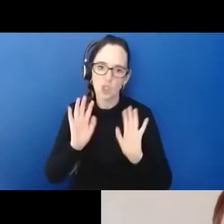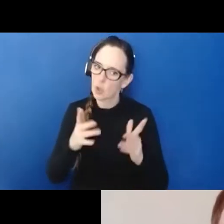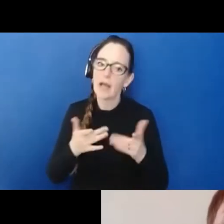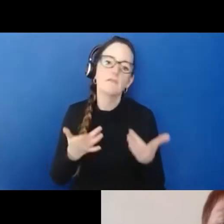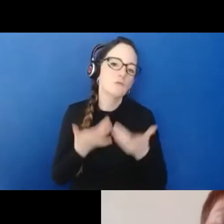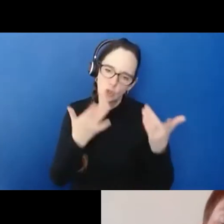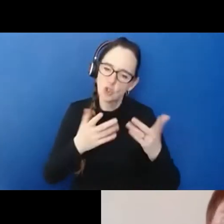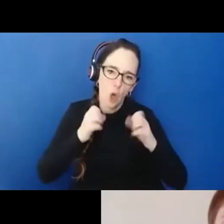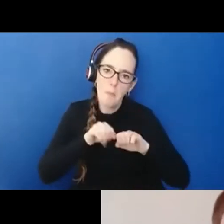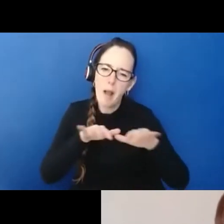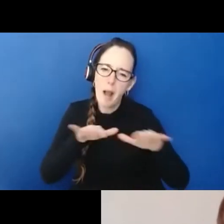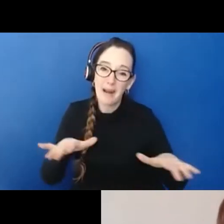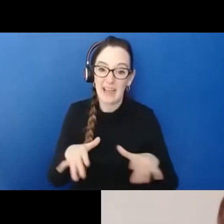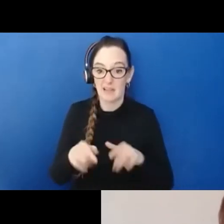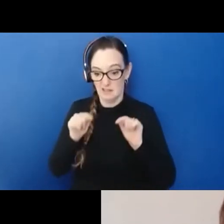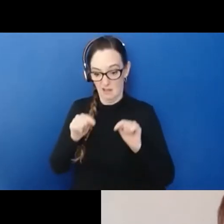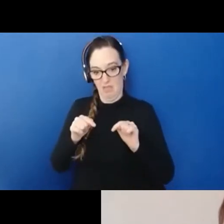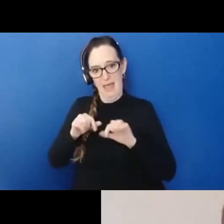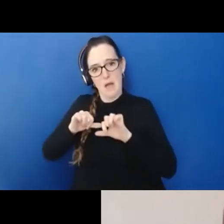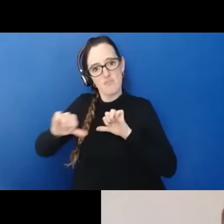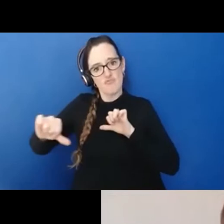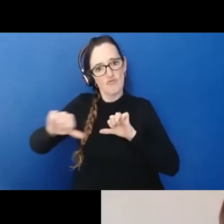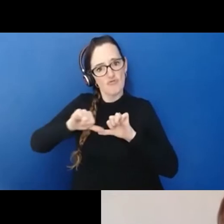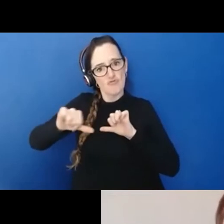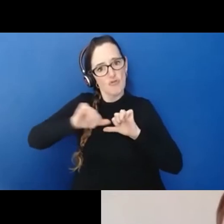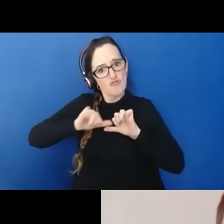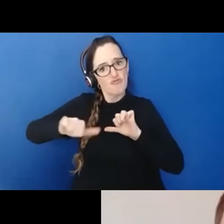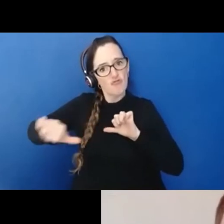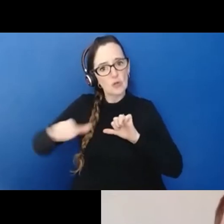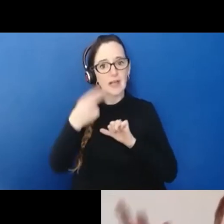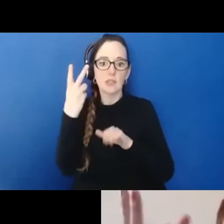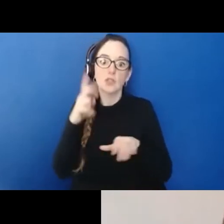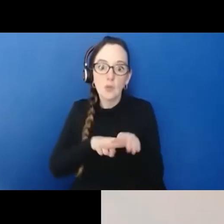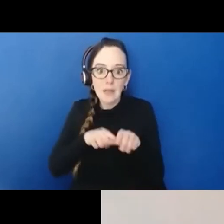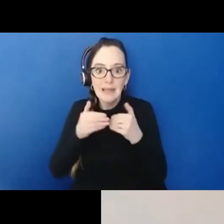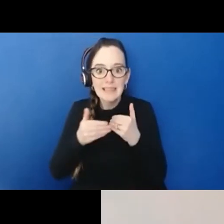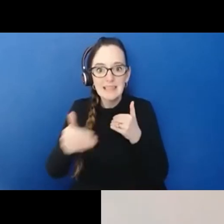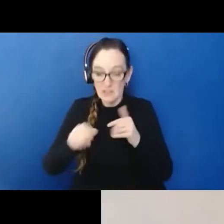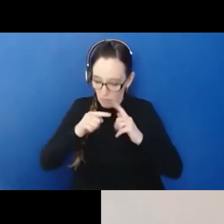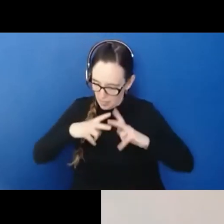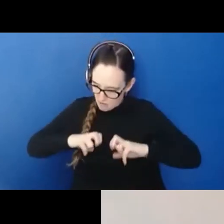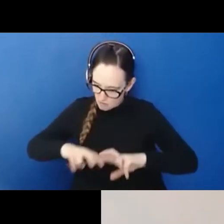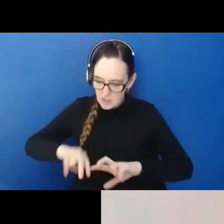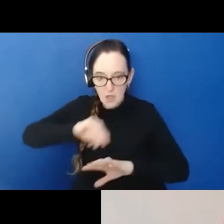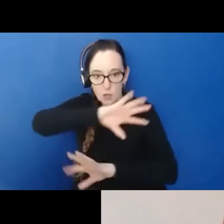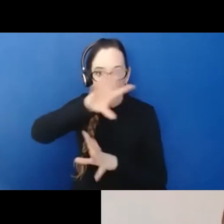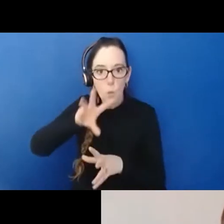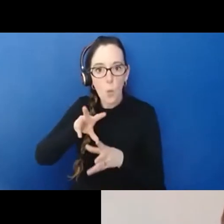And then all of that amalgamated research then actually went into creating like five